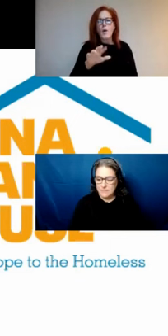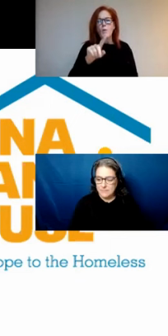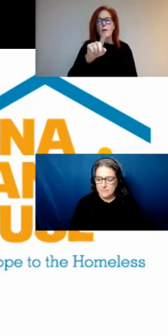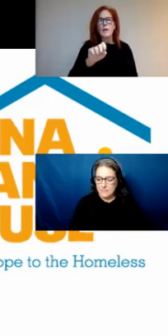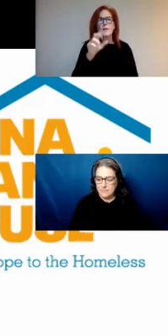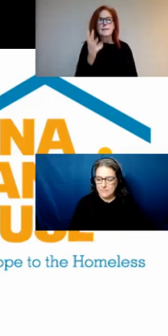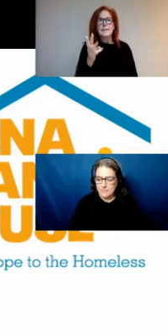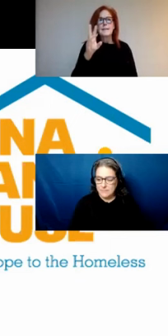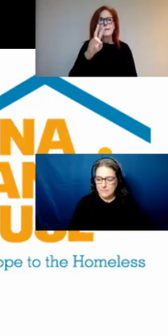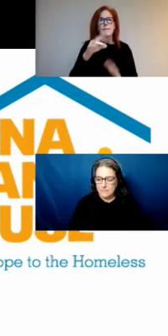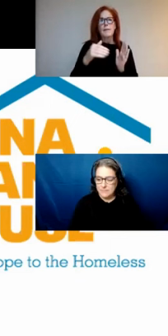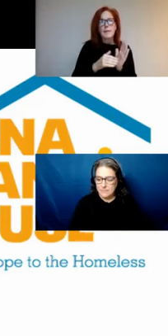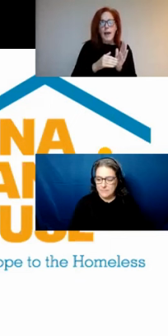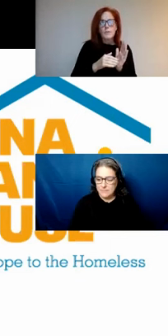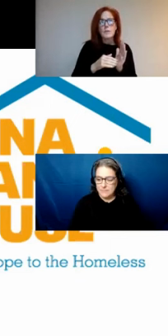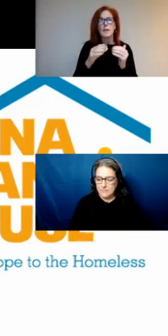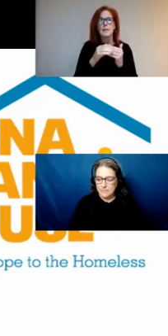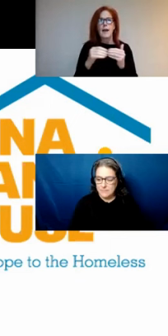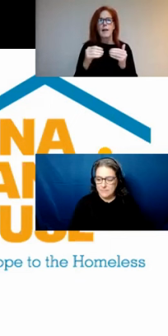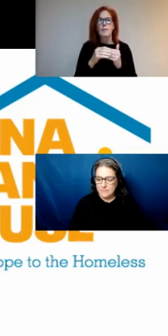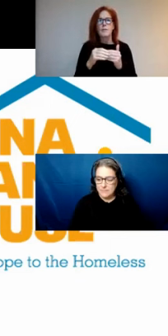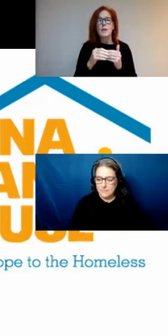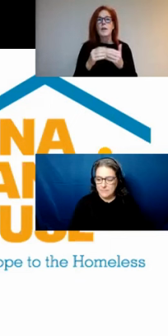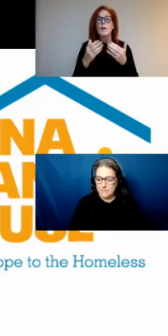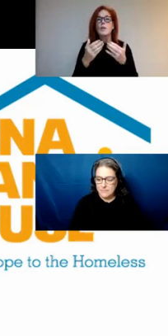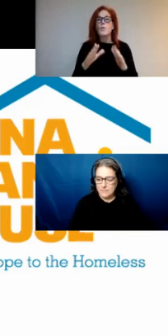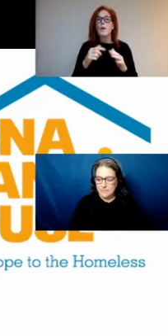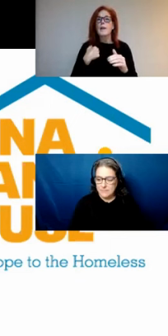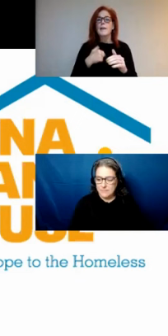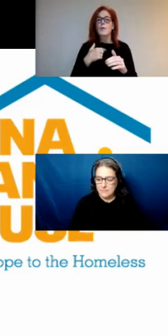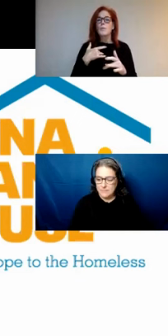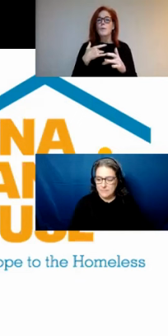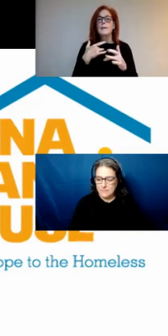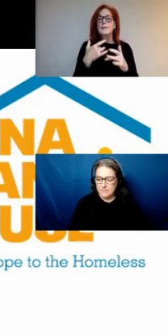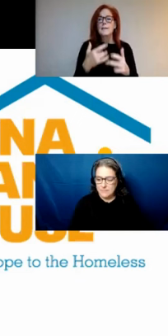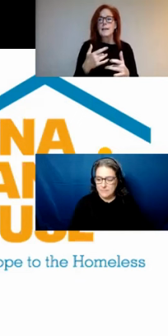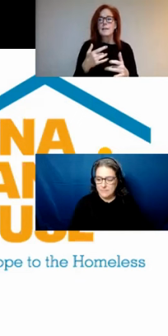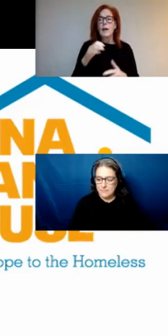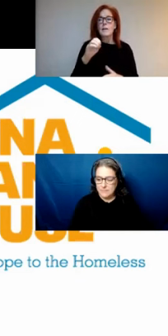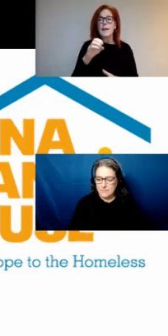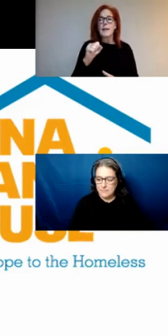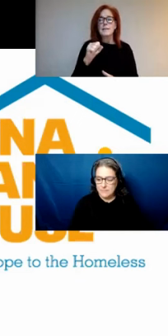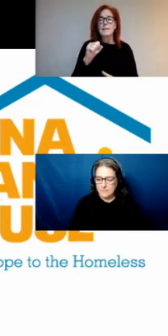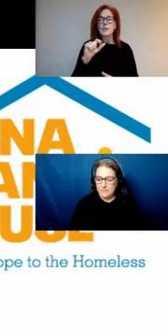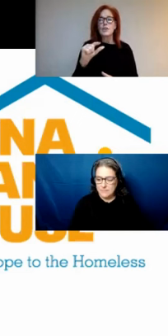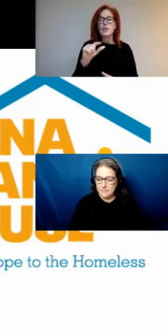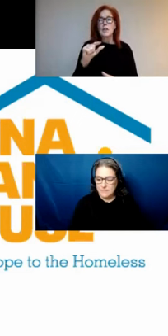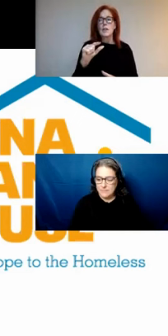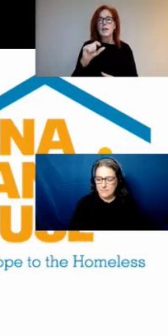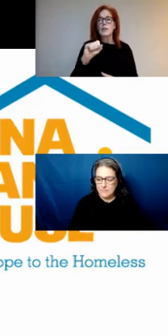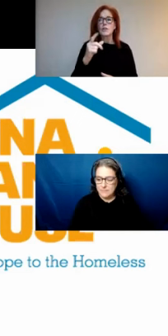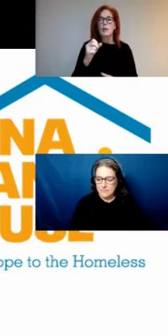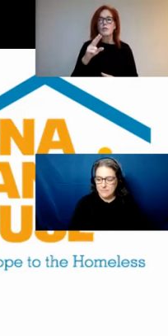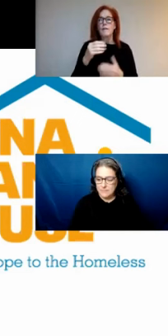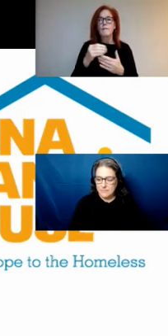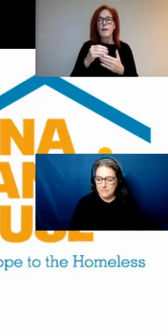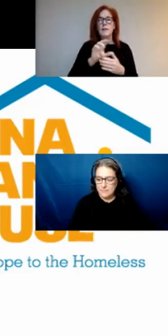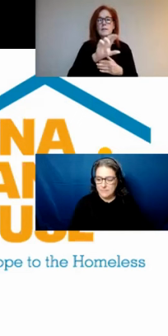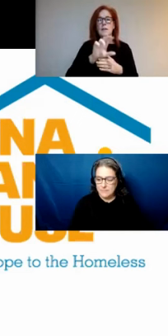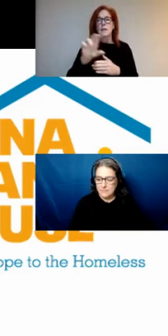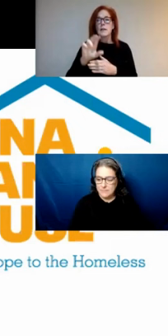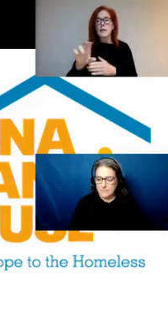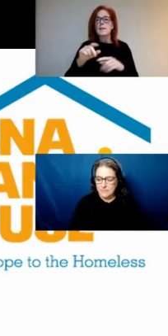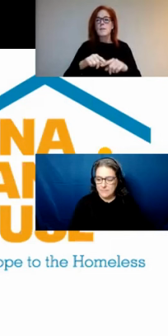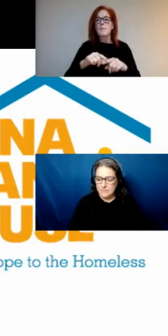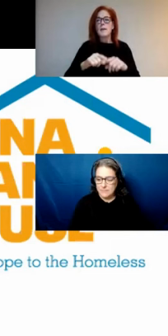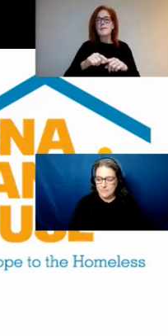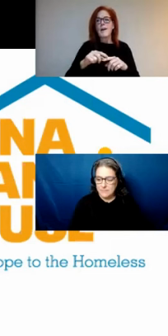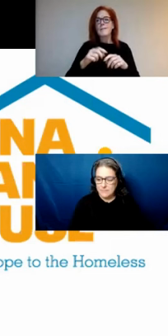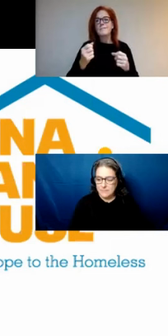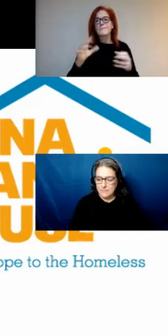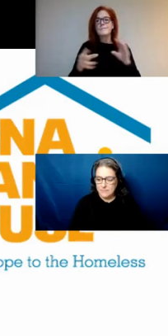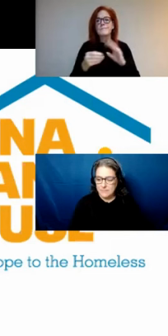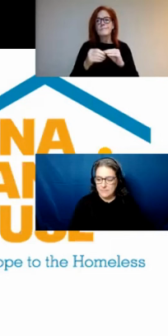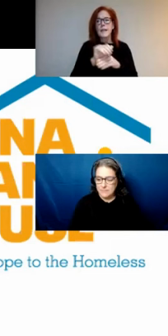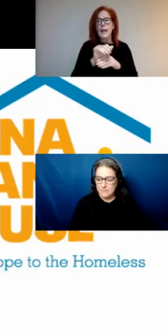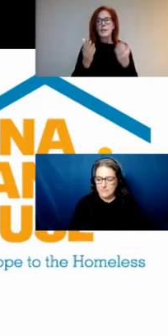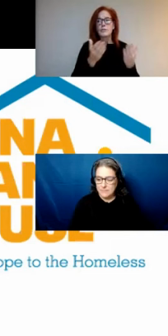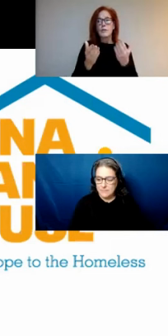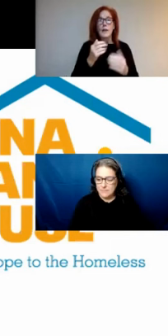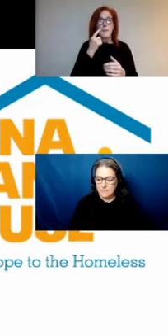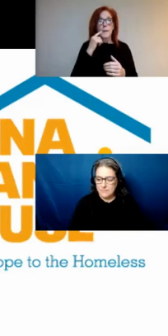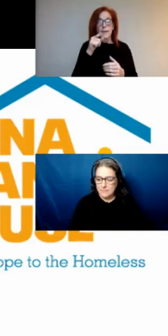If you're not partnering with us, let's partner. Everyone on here sounds like that they -- they have a piece of the puzzle. So all the individuals are different, and they need different inputs and different supports. So anyway, thank you for your time this evening.